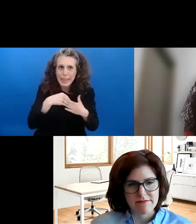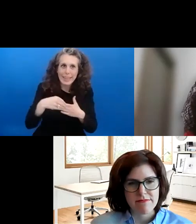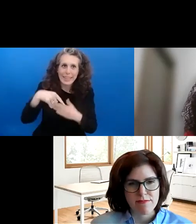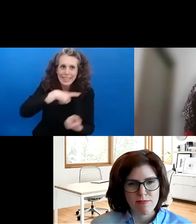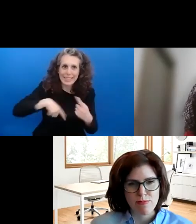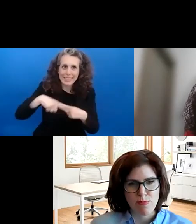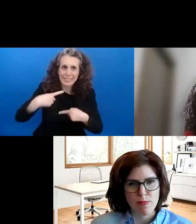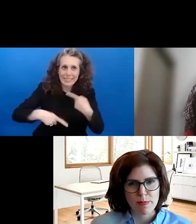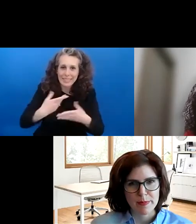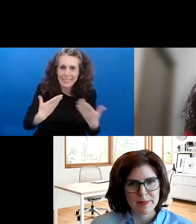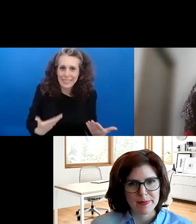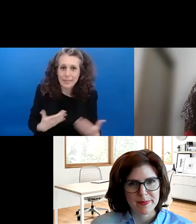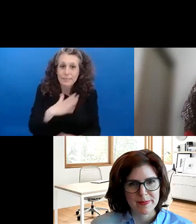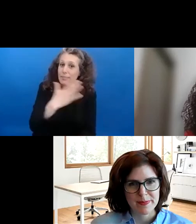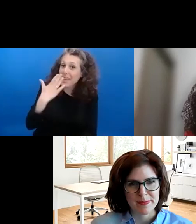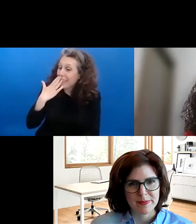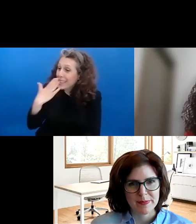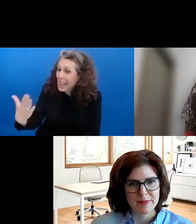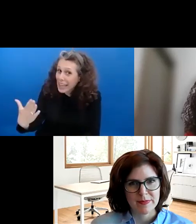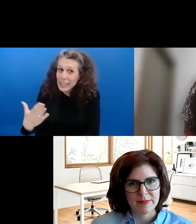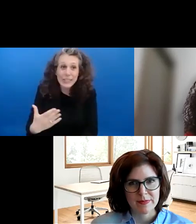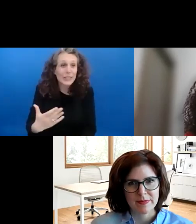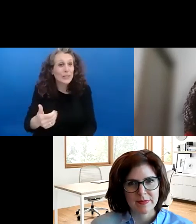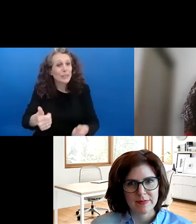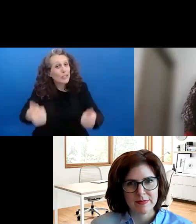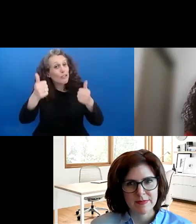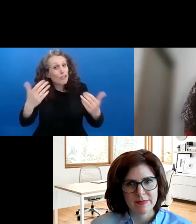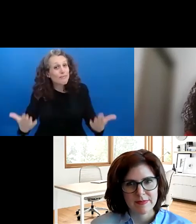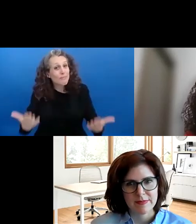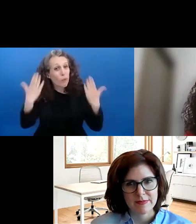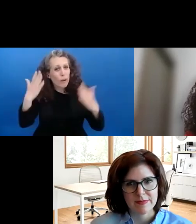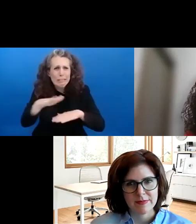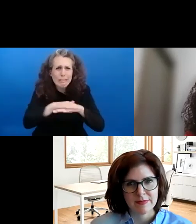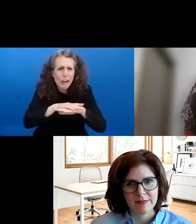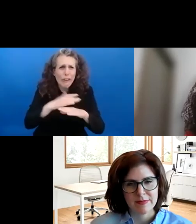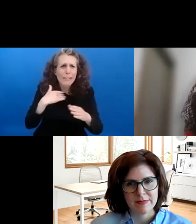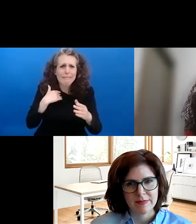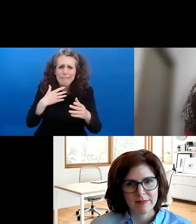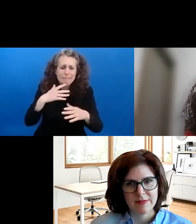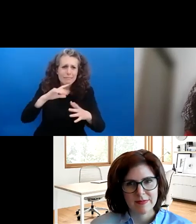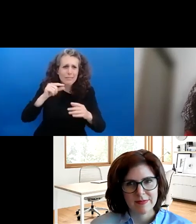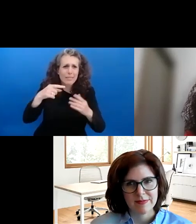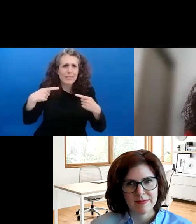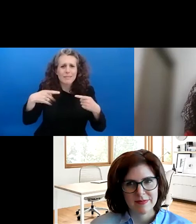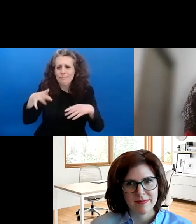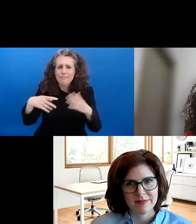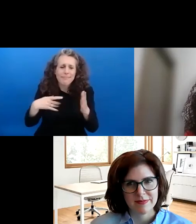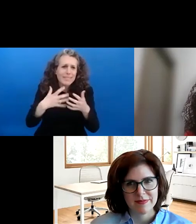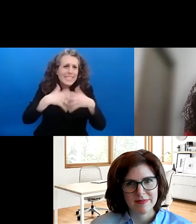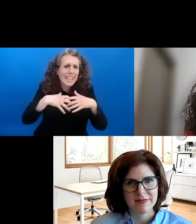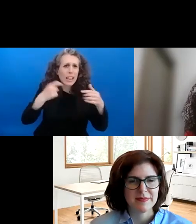thank you bethany good morning everyone um very sorry for for this uh technical uh interruption um